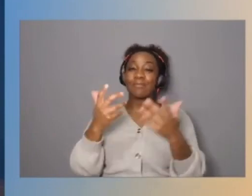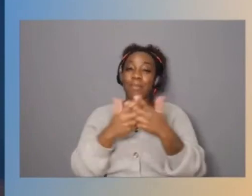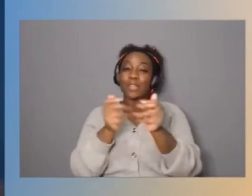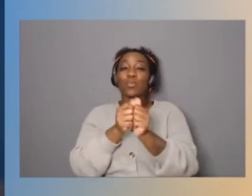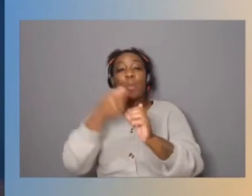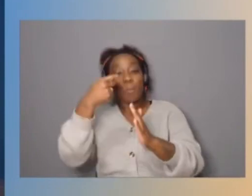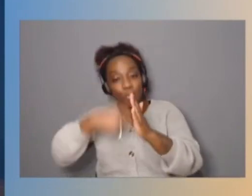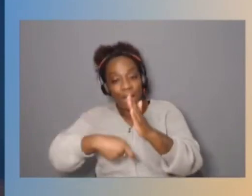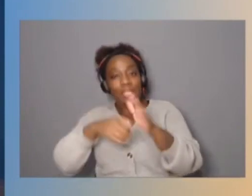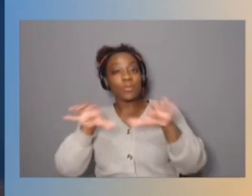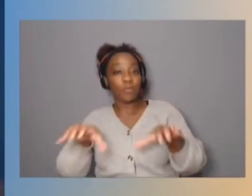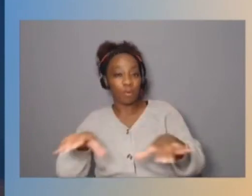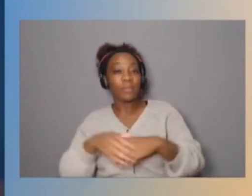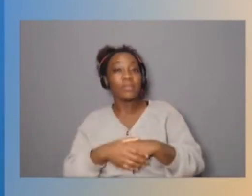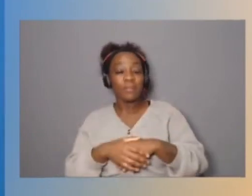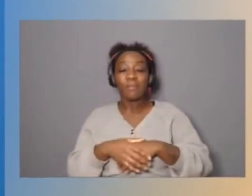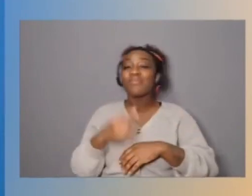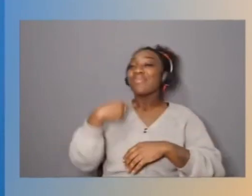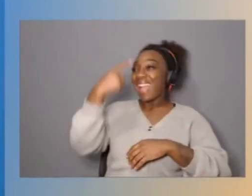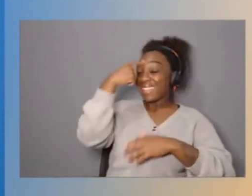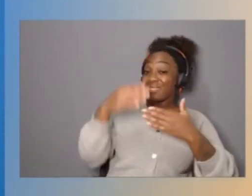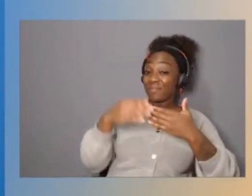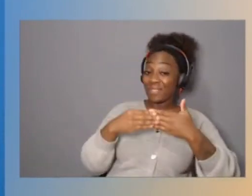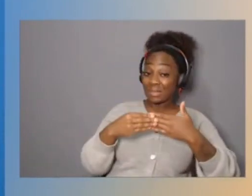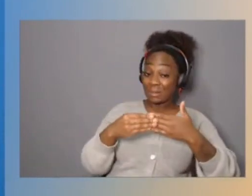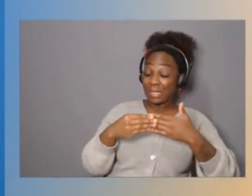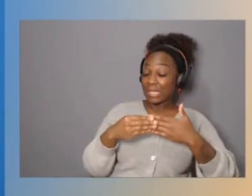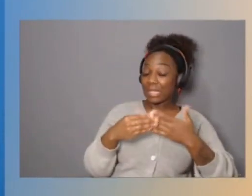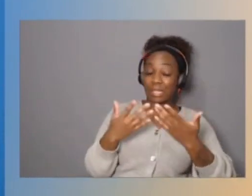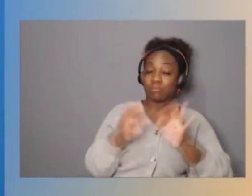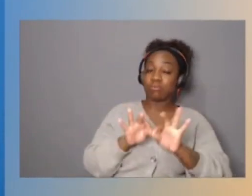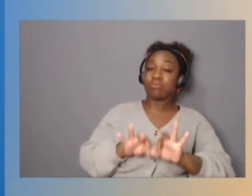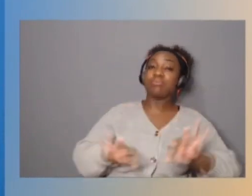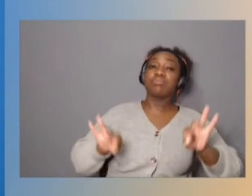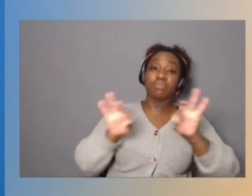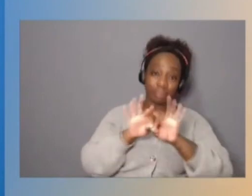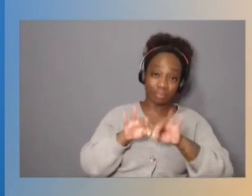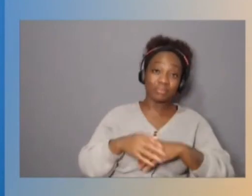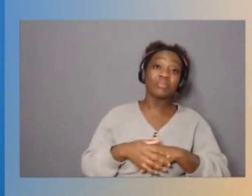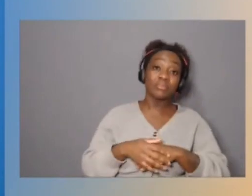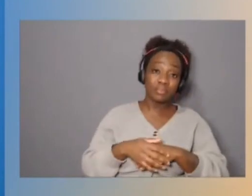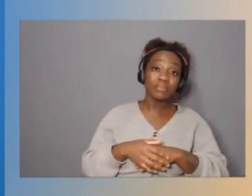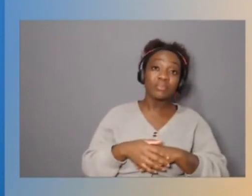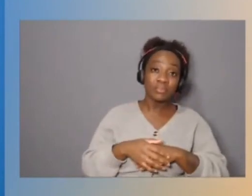I was just gonna say, I think flexibility is just the key here, in order to get the best cost,